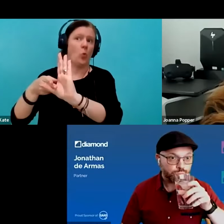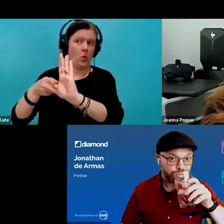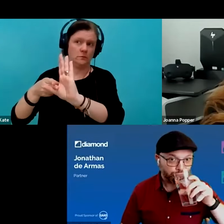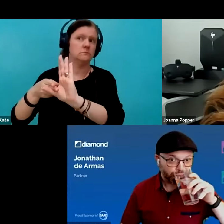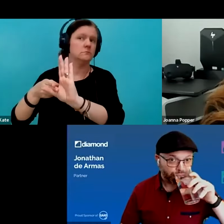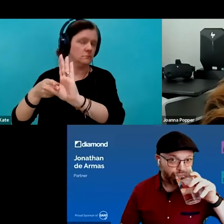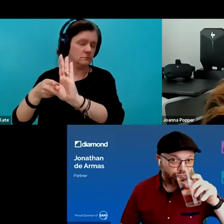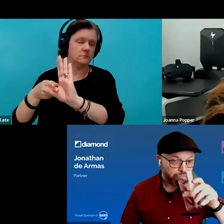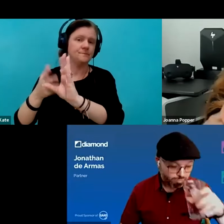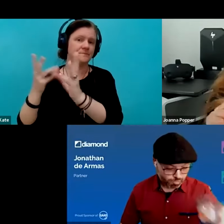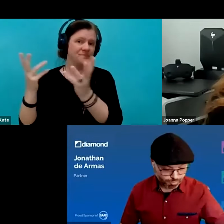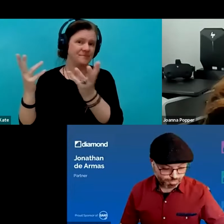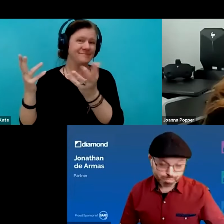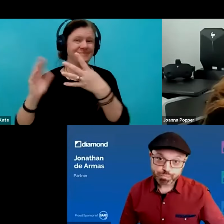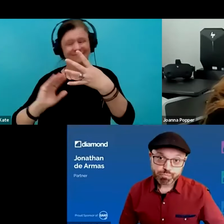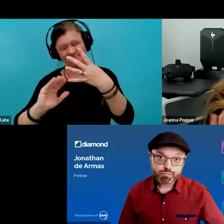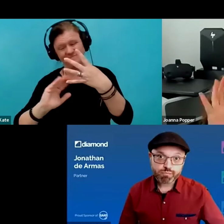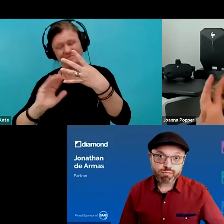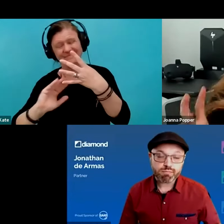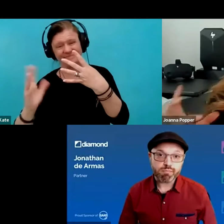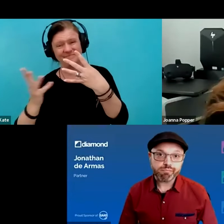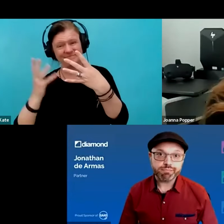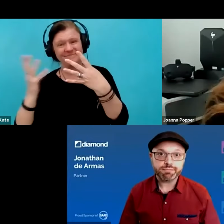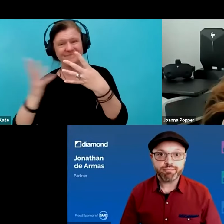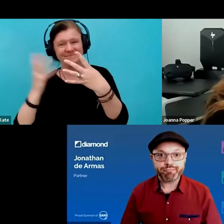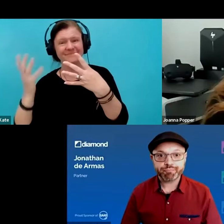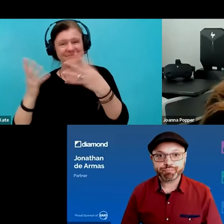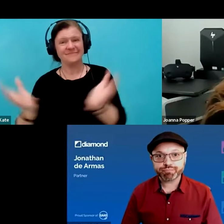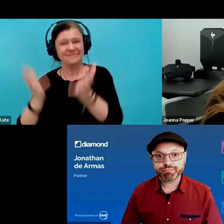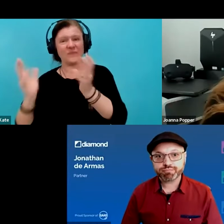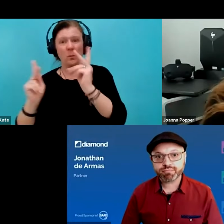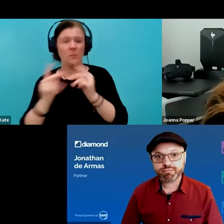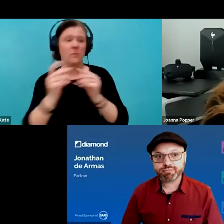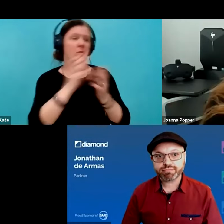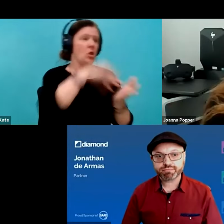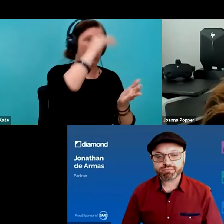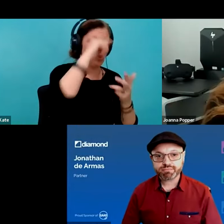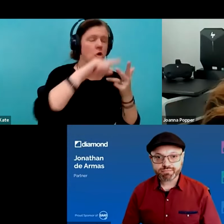So you know so learn so VR enabling people to learn to create to collaborate